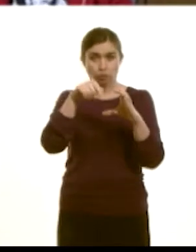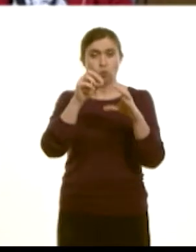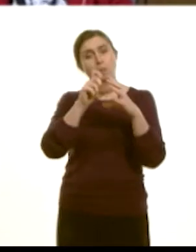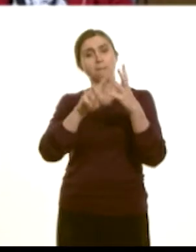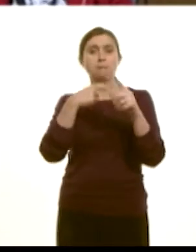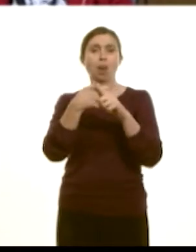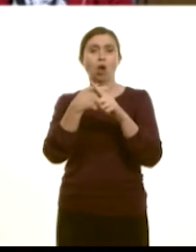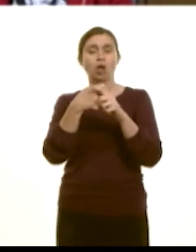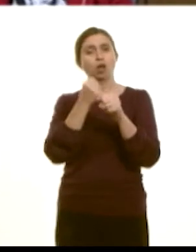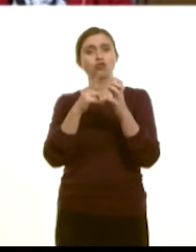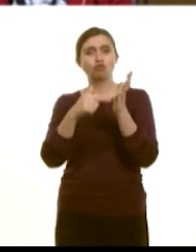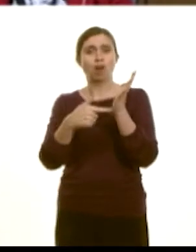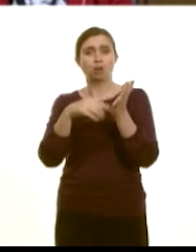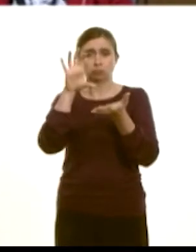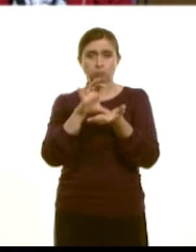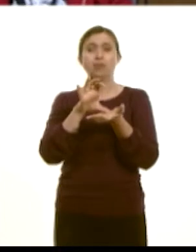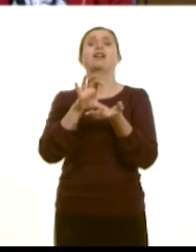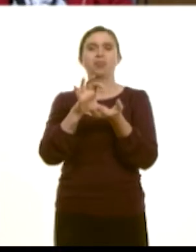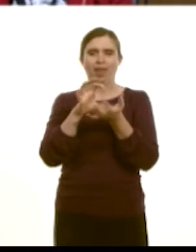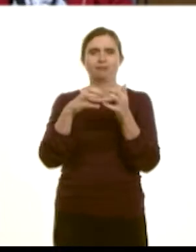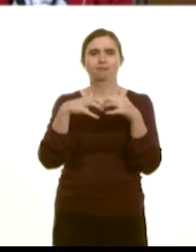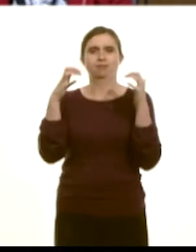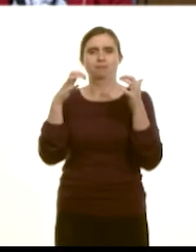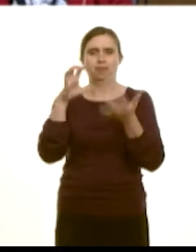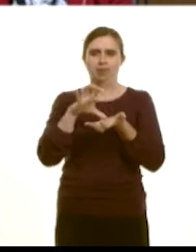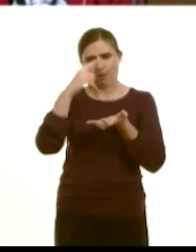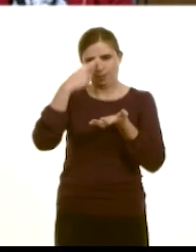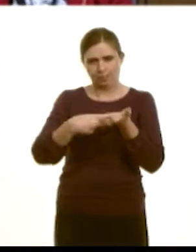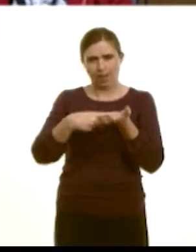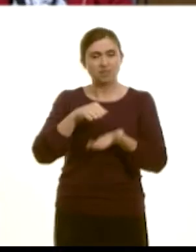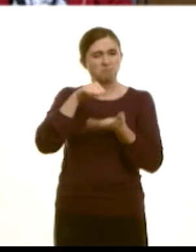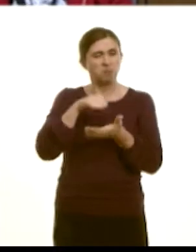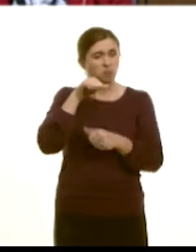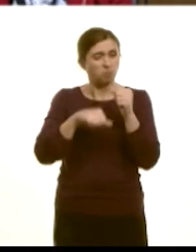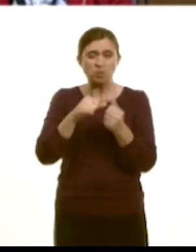Then, of course, it is a matter for the Assembly to decide, via the budget process, how that money is spent.